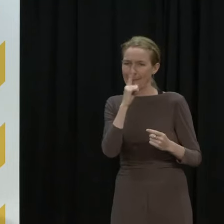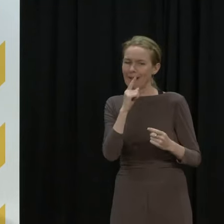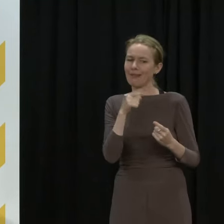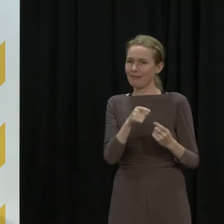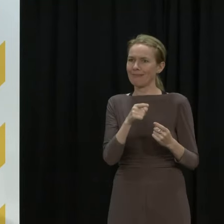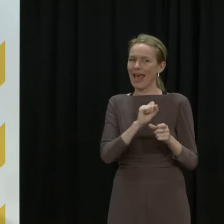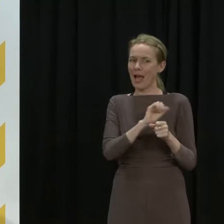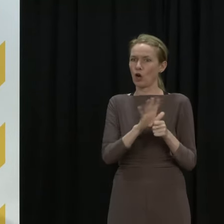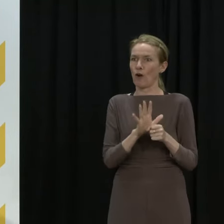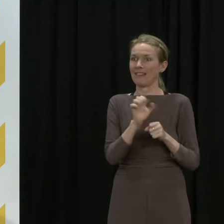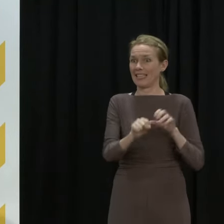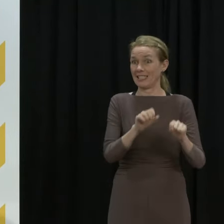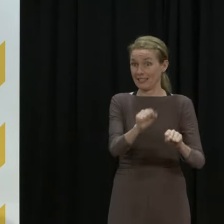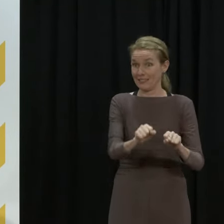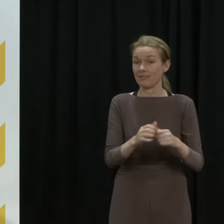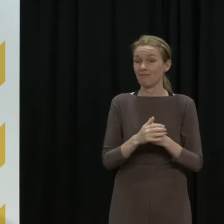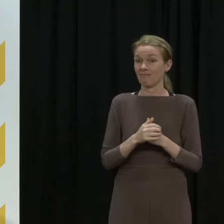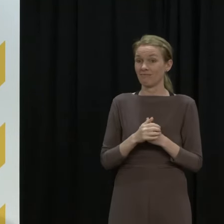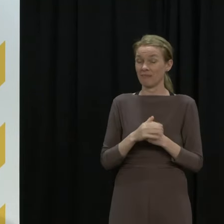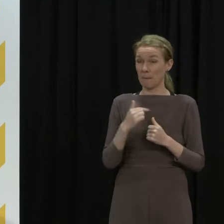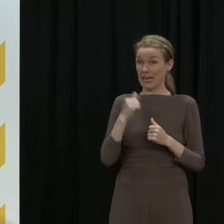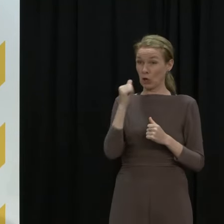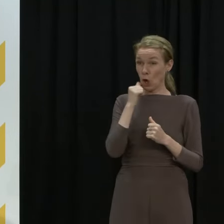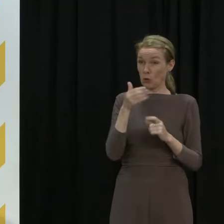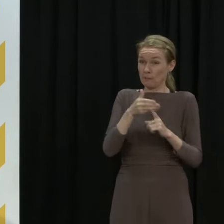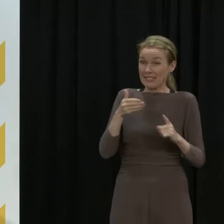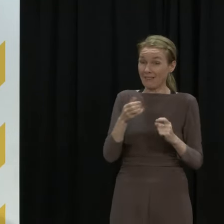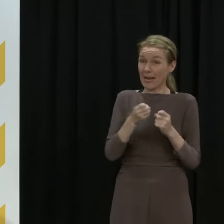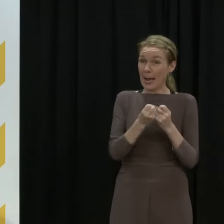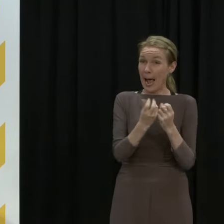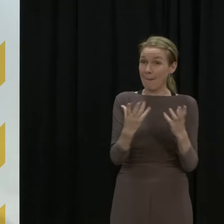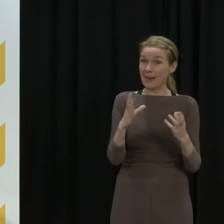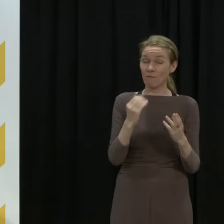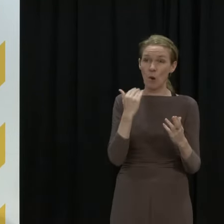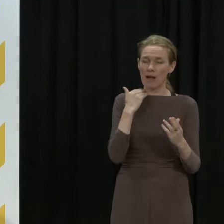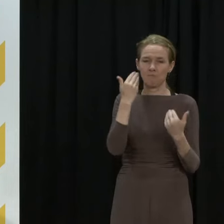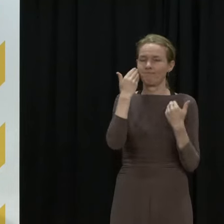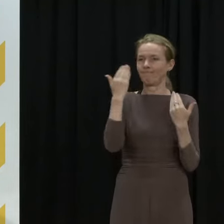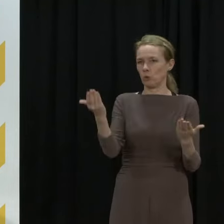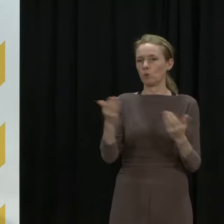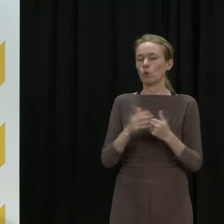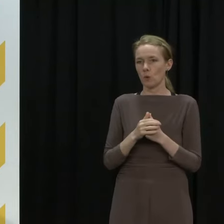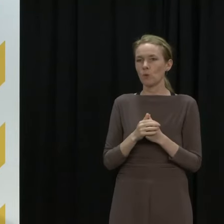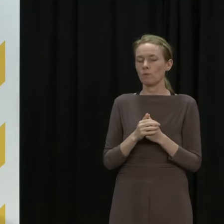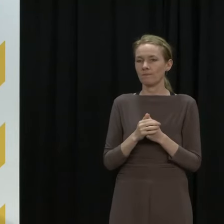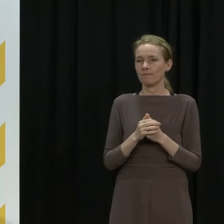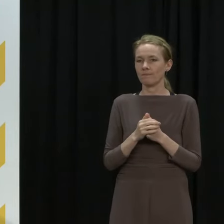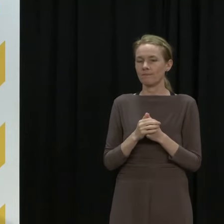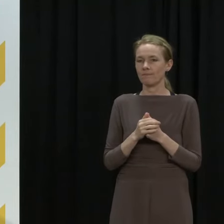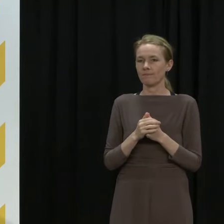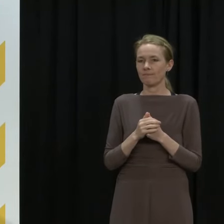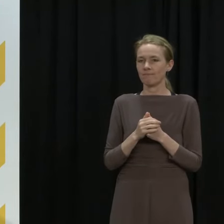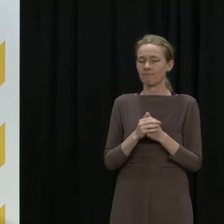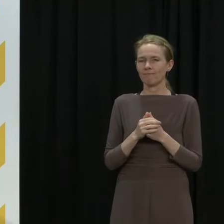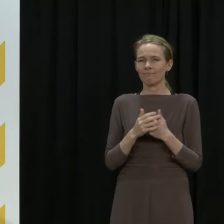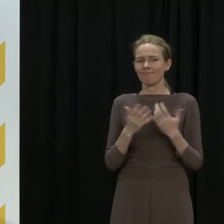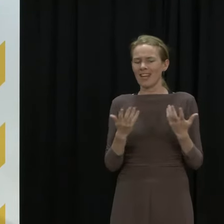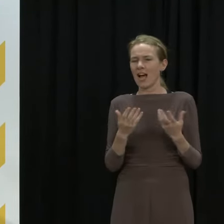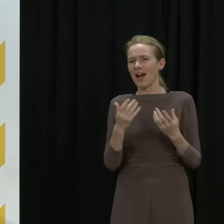There are people who are in gangs or associated with gangs.